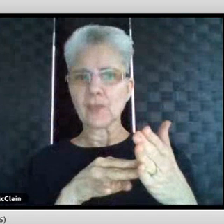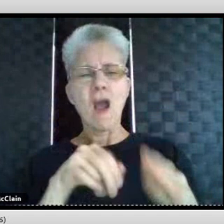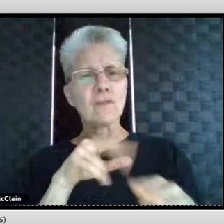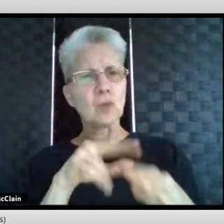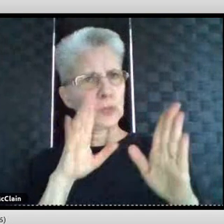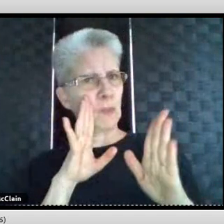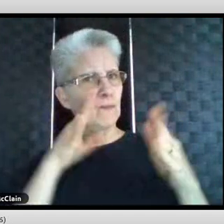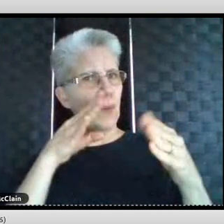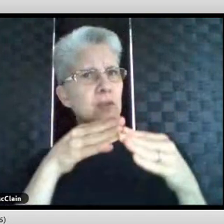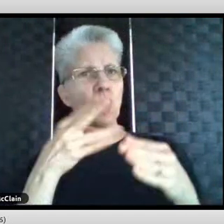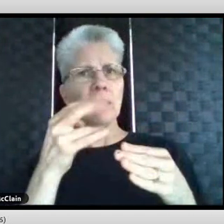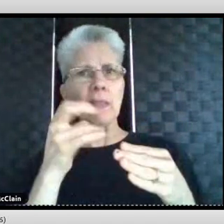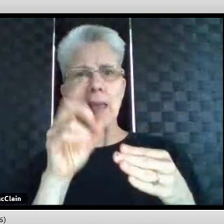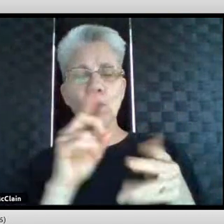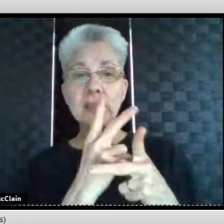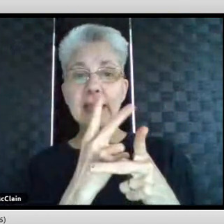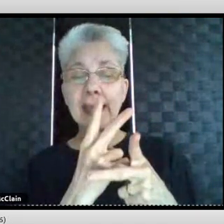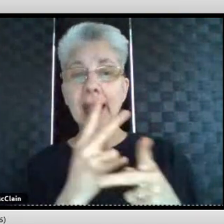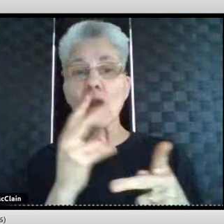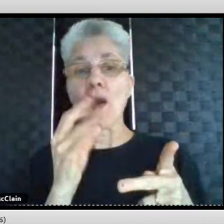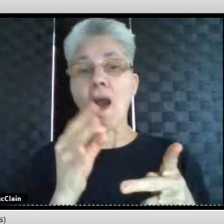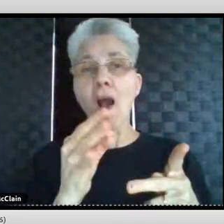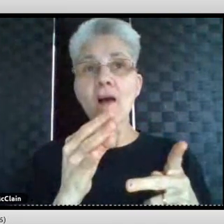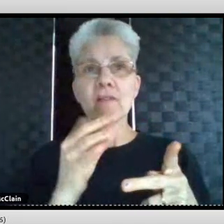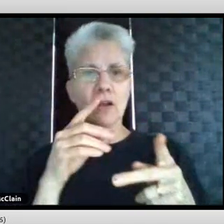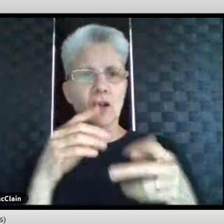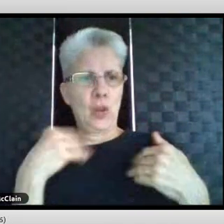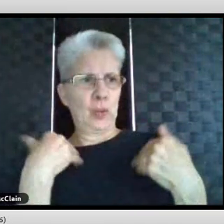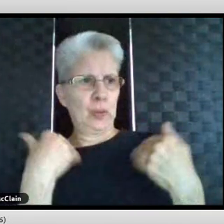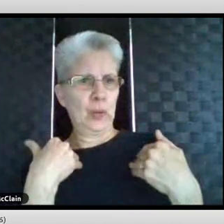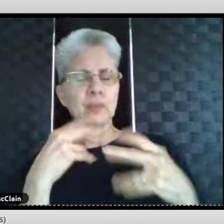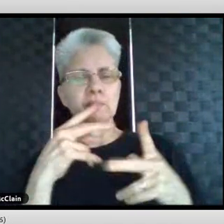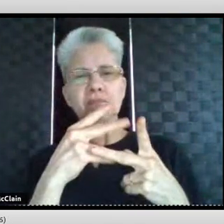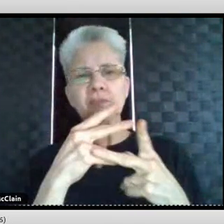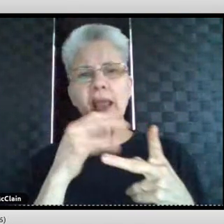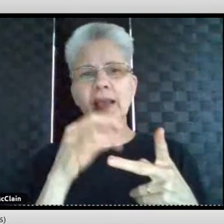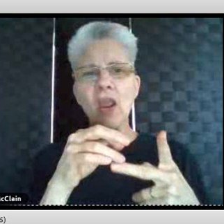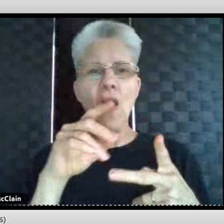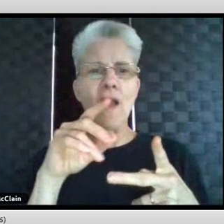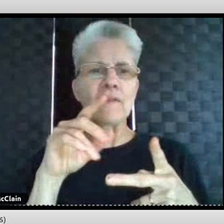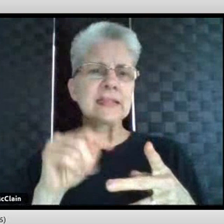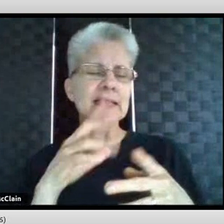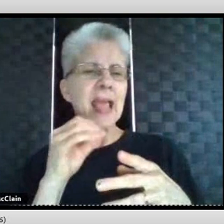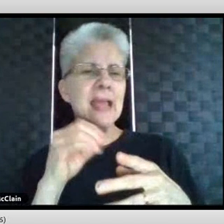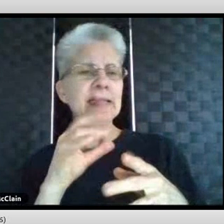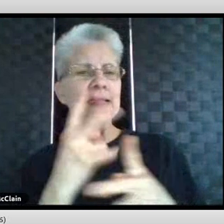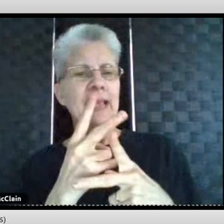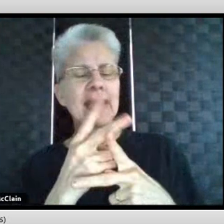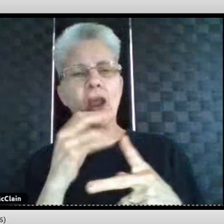We are going to take care of youth, and we are going to take care of teens, and we are going to take care of adults,